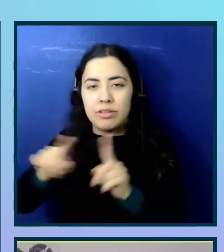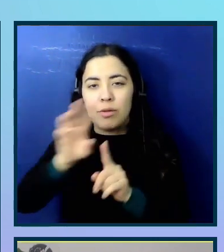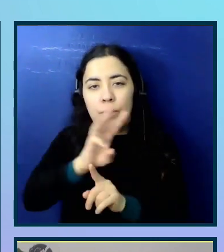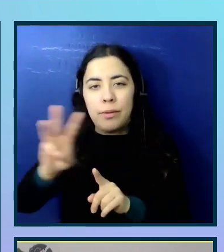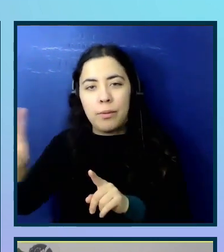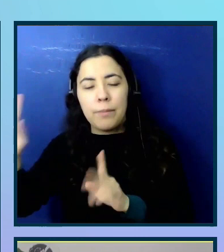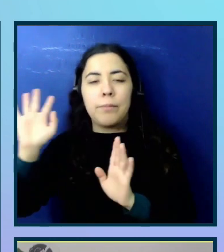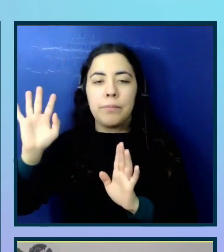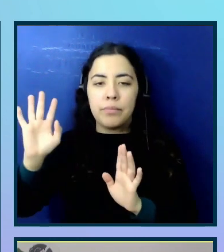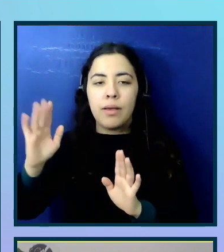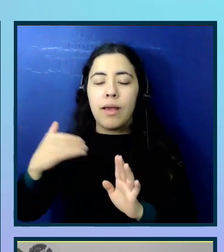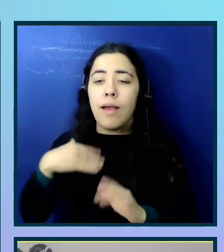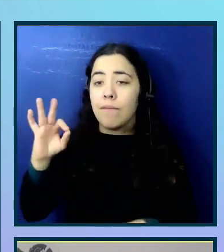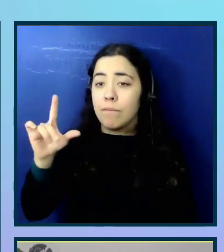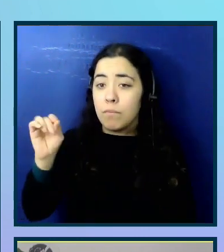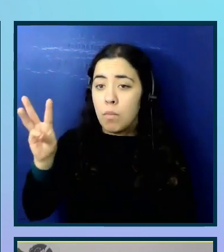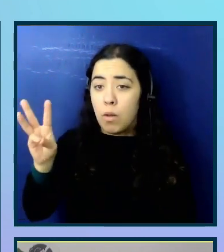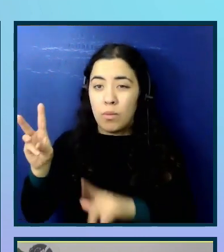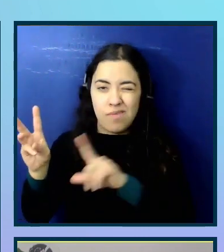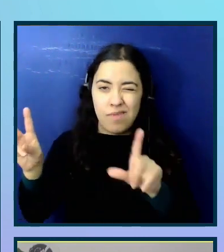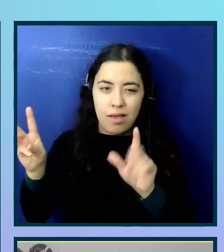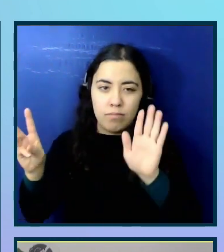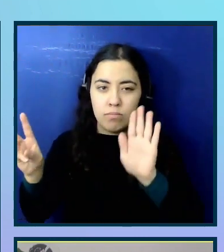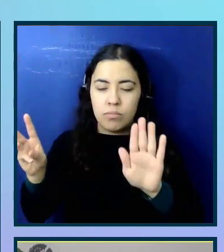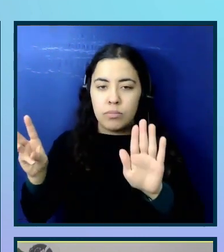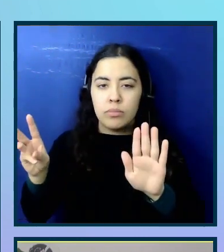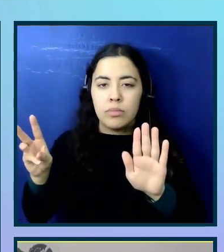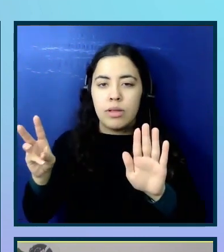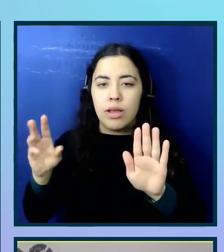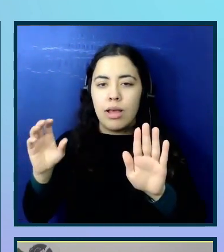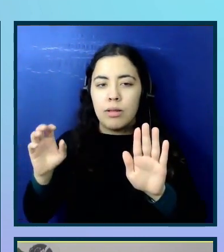So user flow on the left are kind of these step by step box and arrow graphs